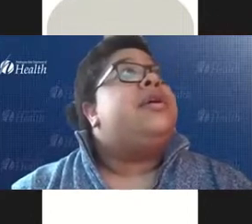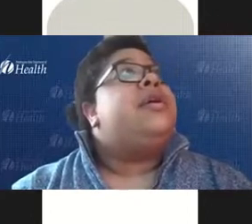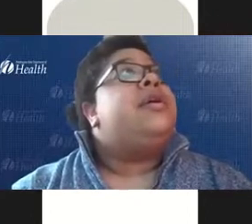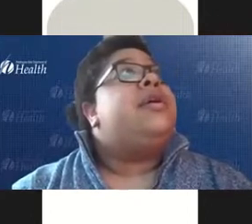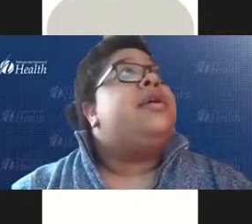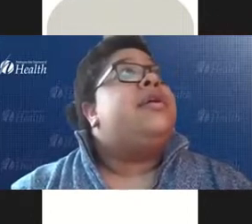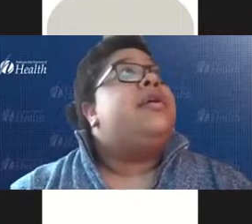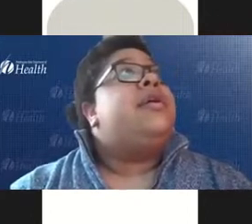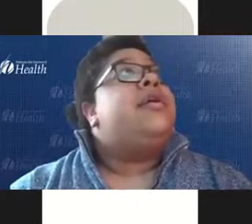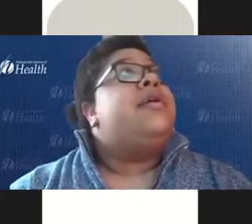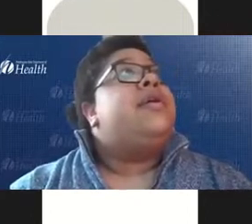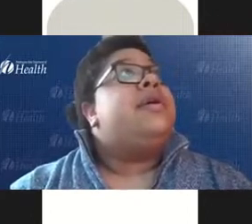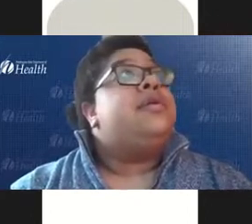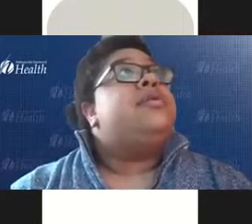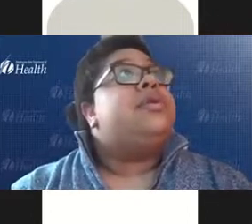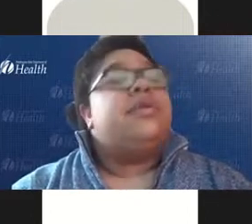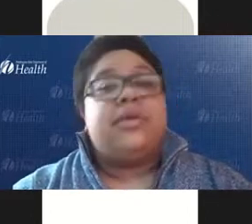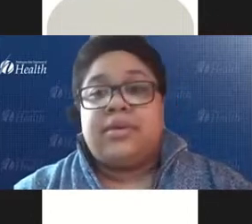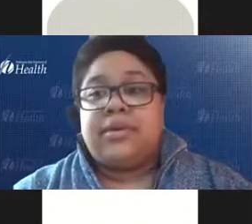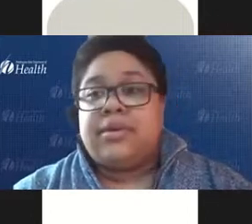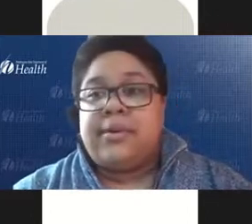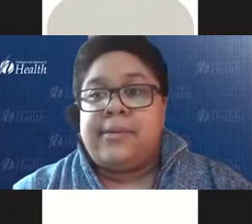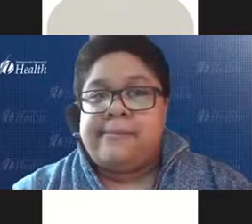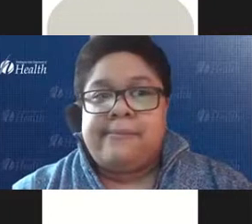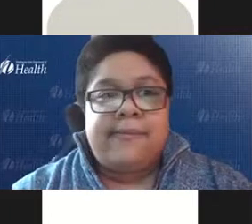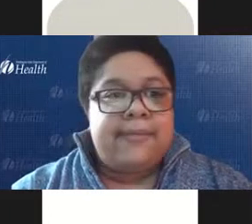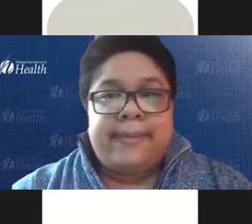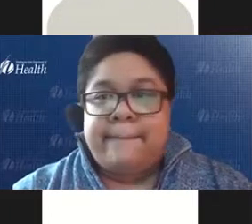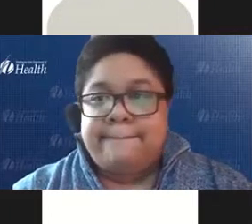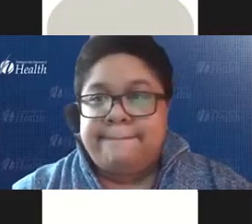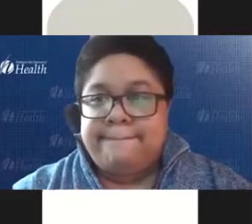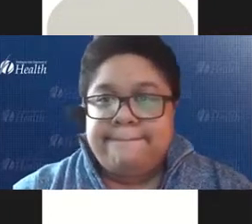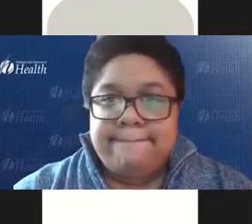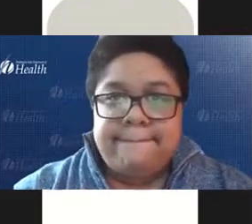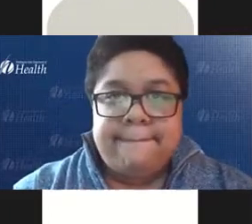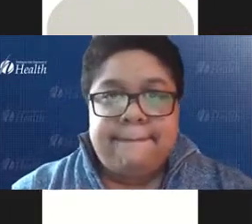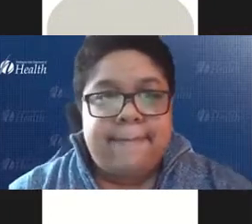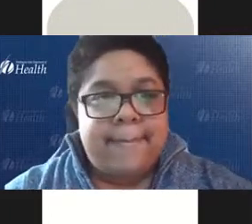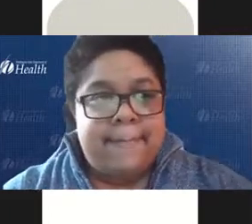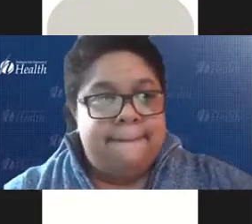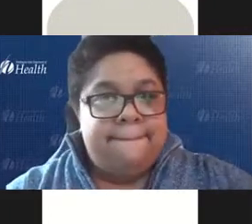[Ross] No, I think we did a good job, Ashley. And if anyone has questions, as we start moving through the rules again,